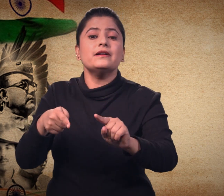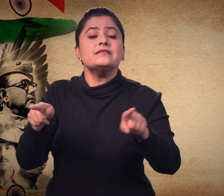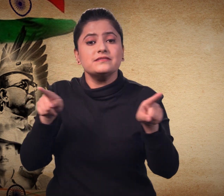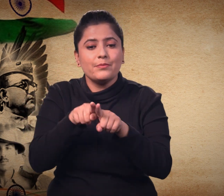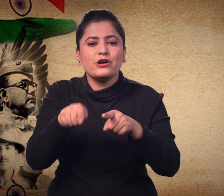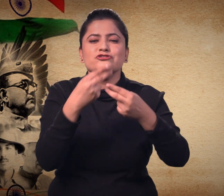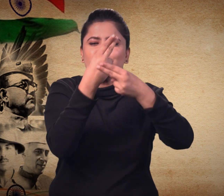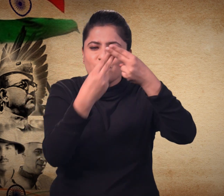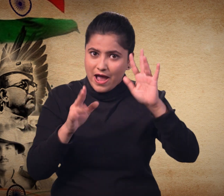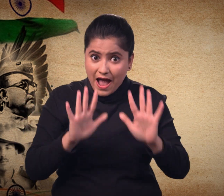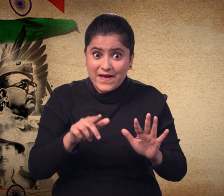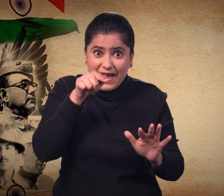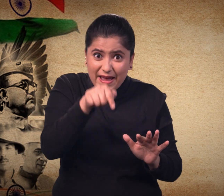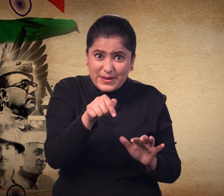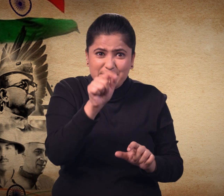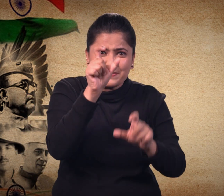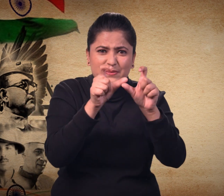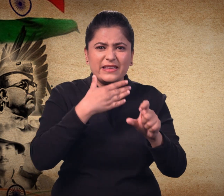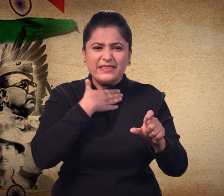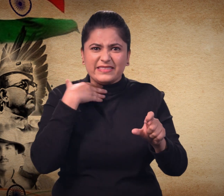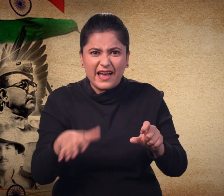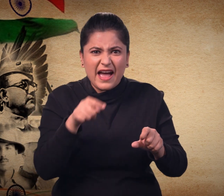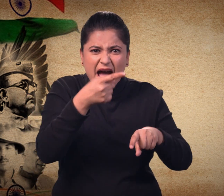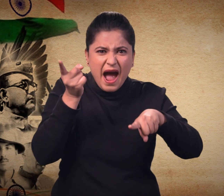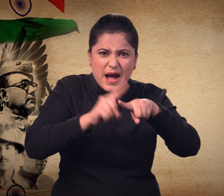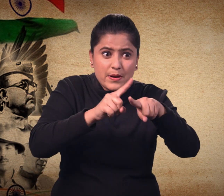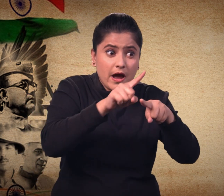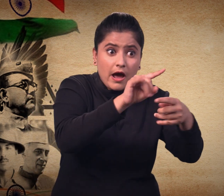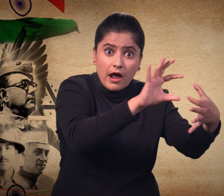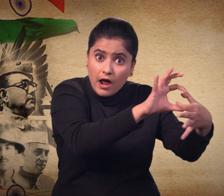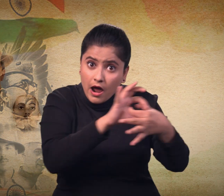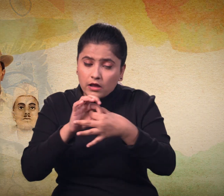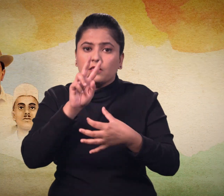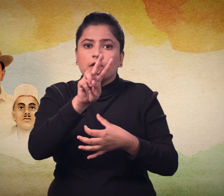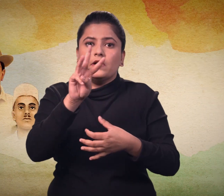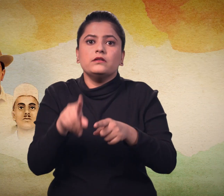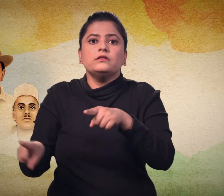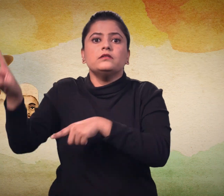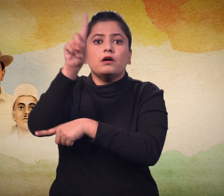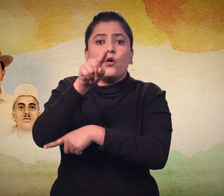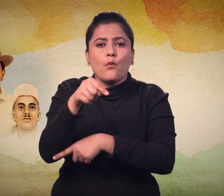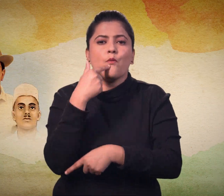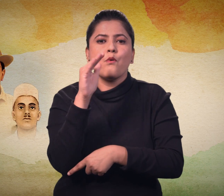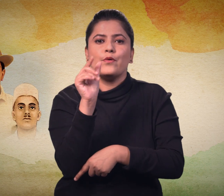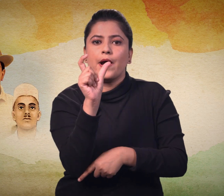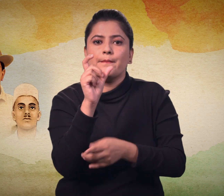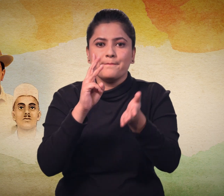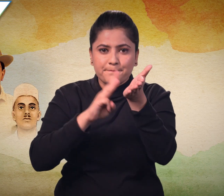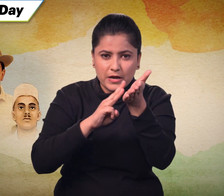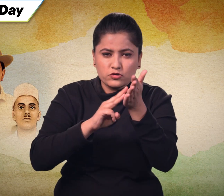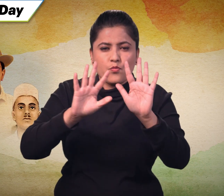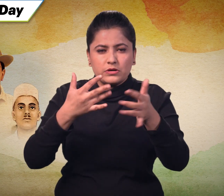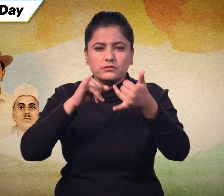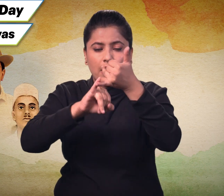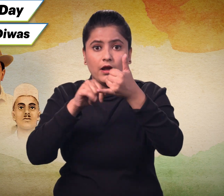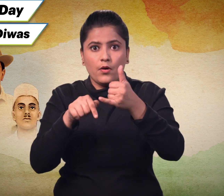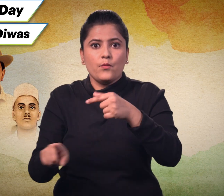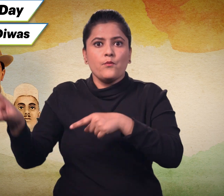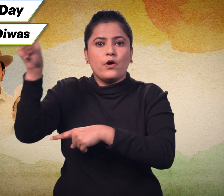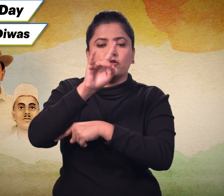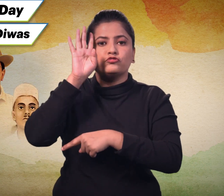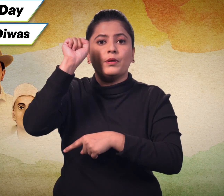So this is the story. 23rd March Martyrs Day or Shaheed Diwas to celebrate the sacrifice made by our freedom fighters.